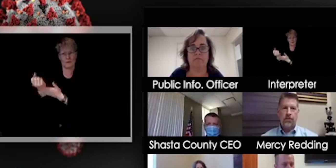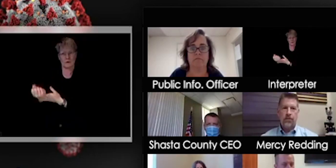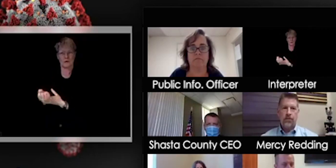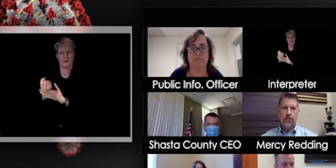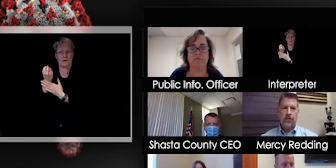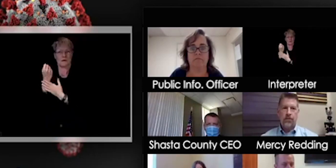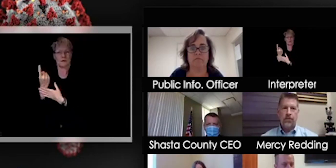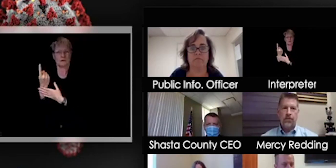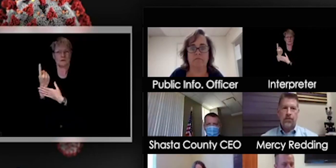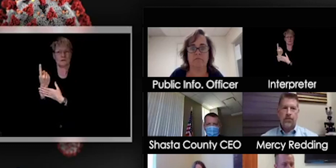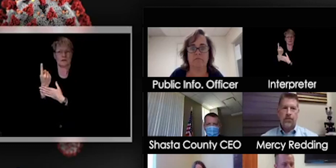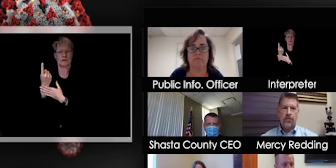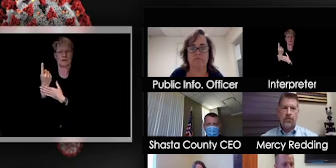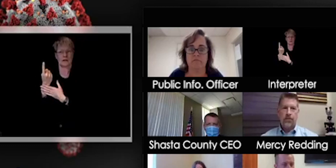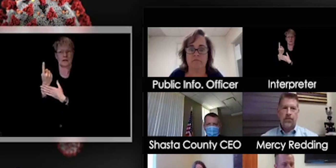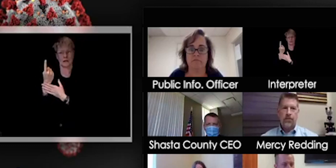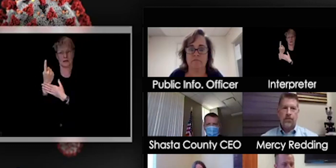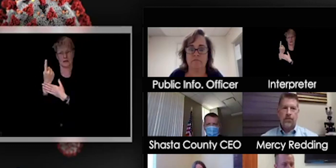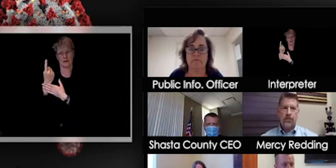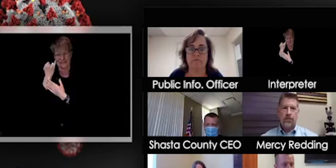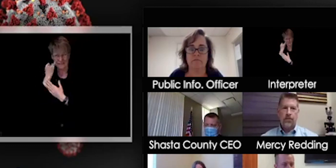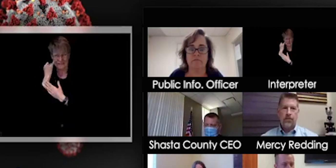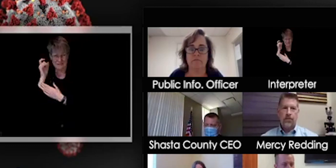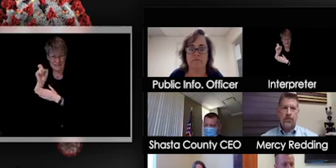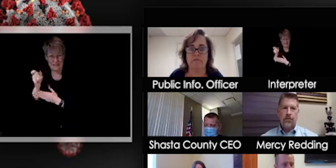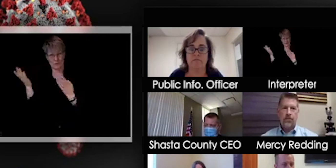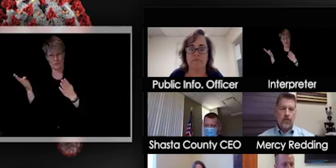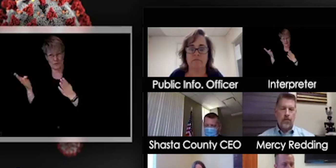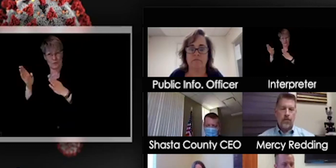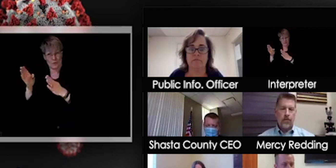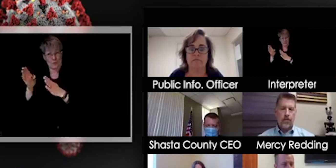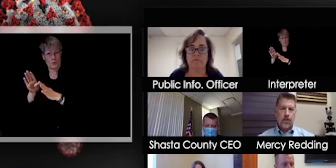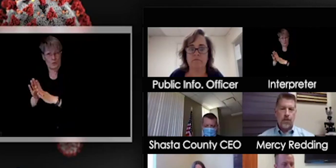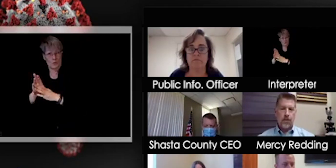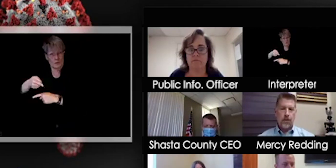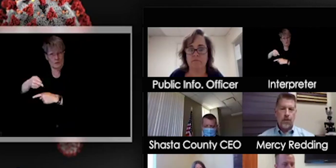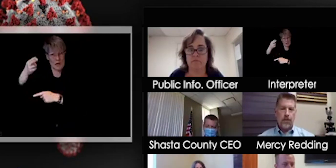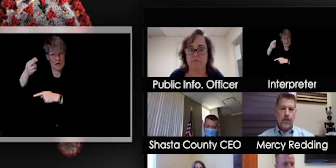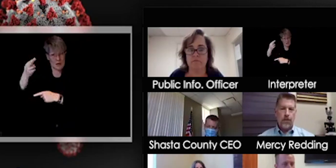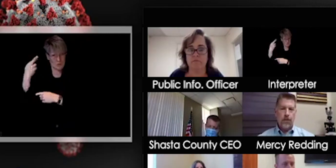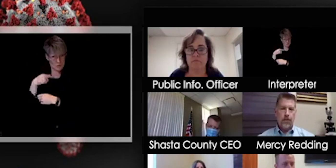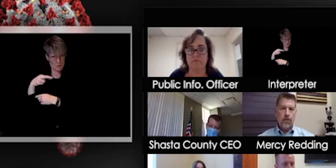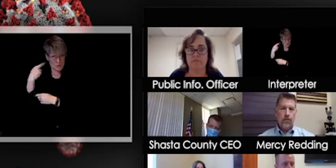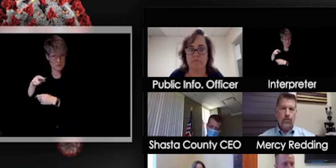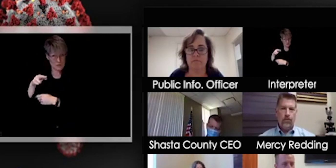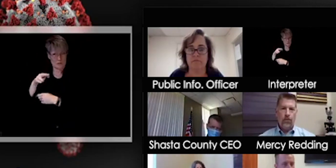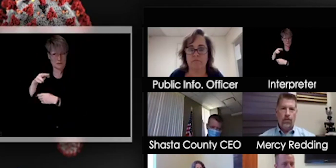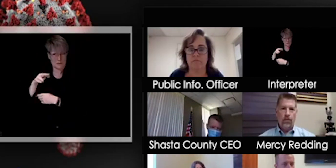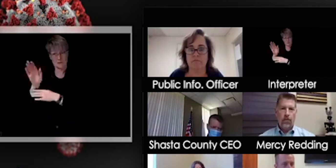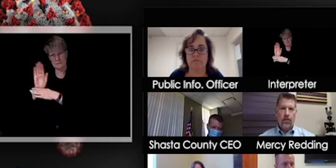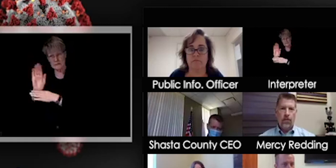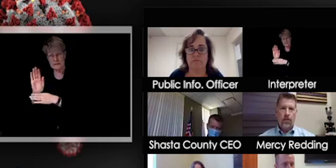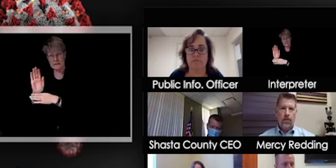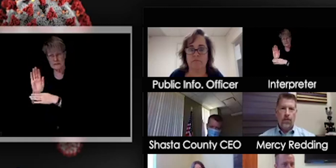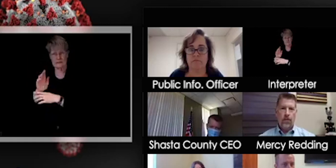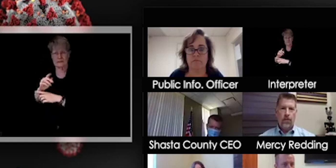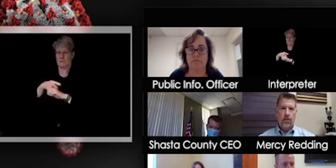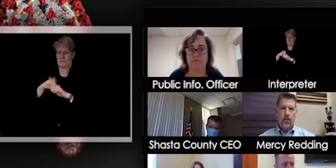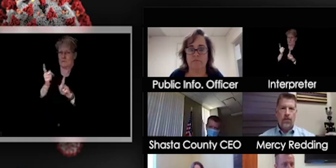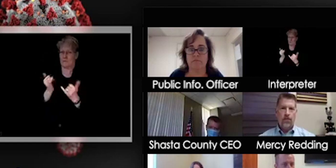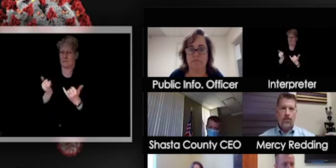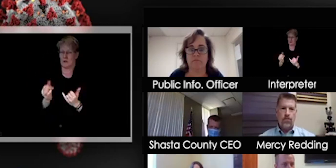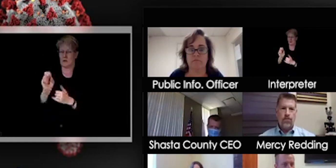a closing of higher risk of venues. Shasta County is not on that list. On Monday the